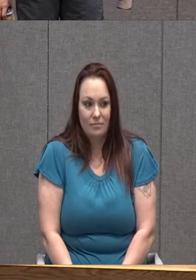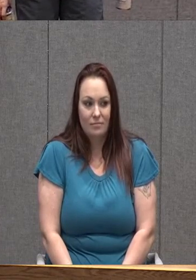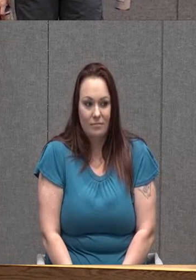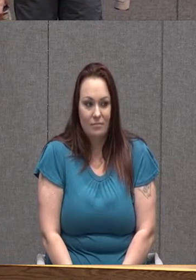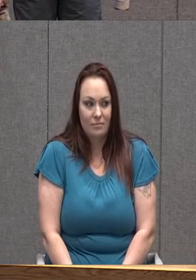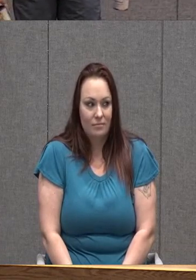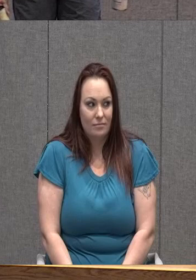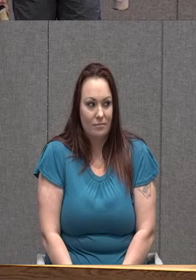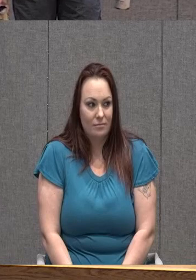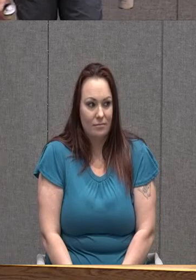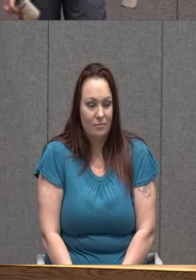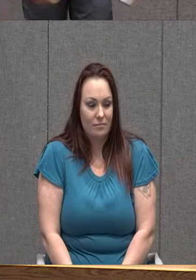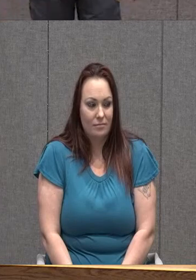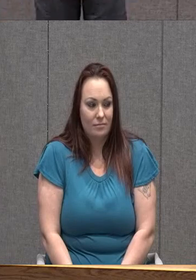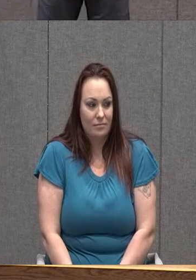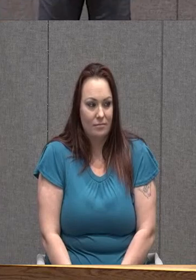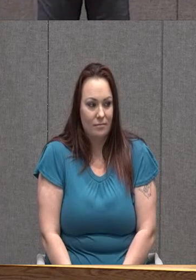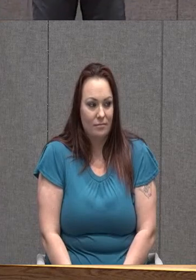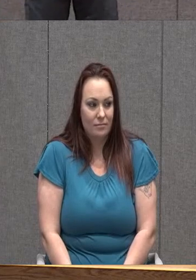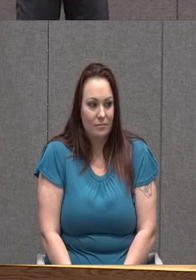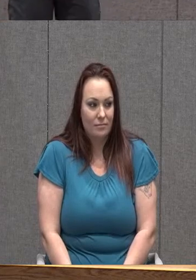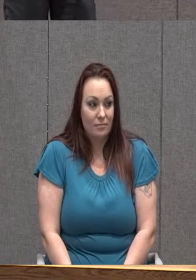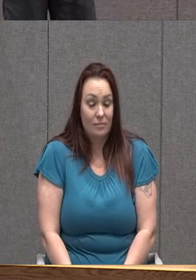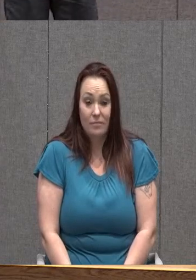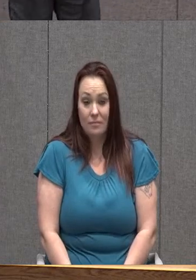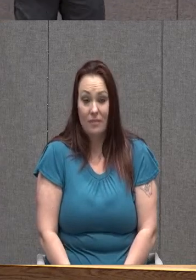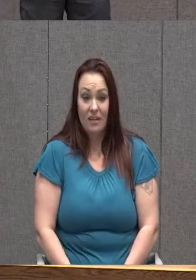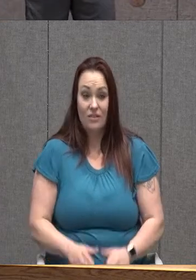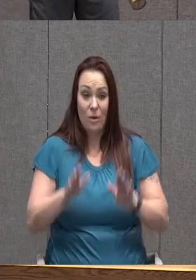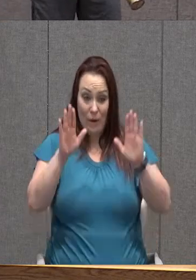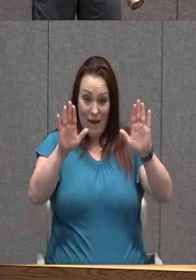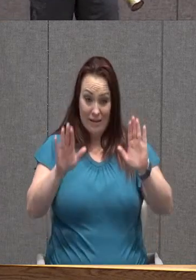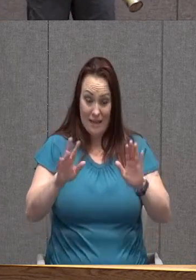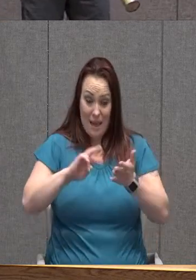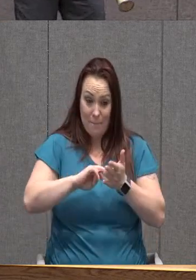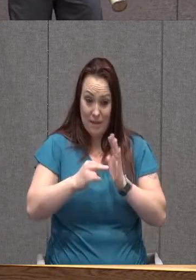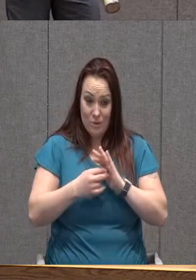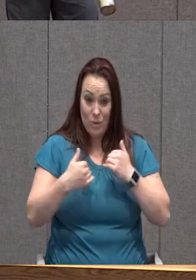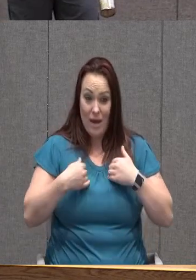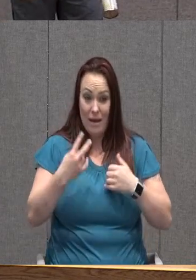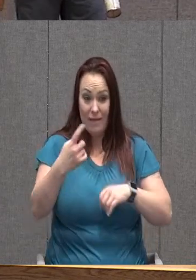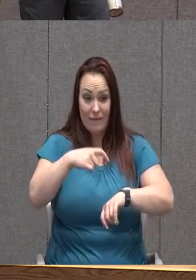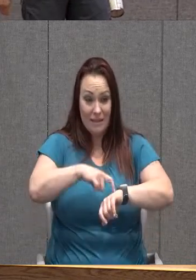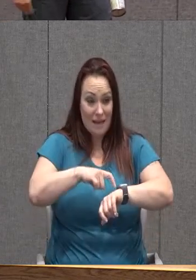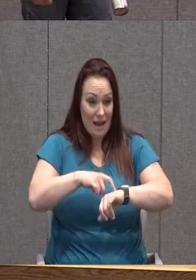Two sets? Excellent, so we're gonna have time for two sets,